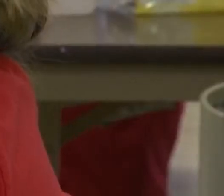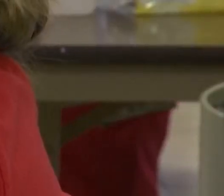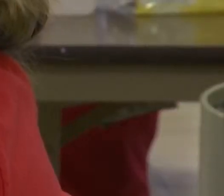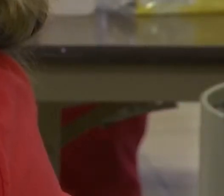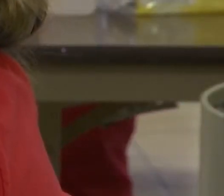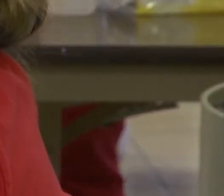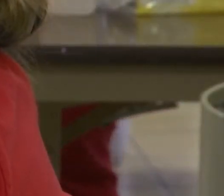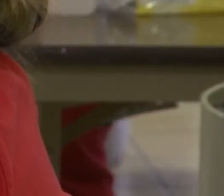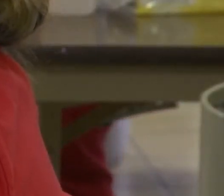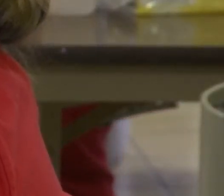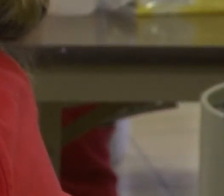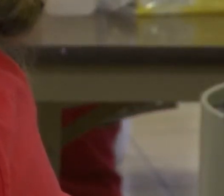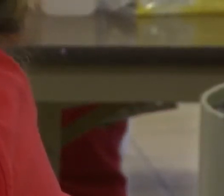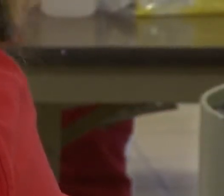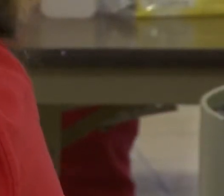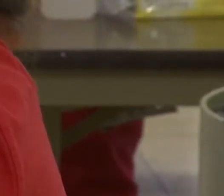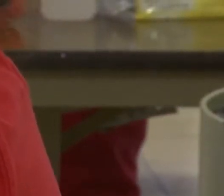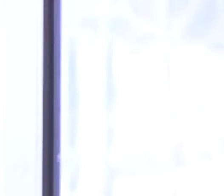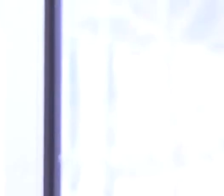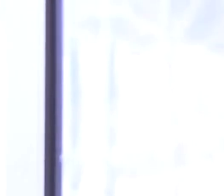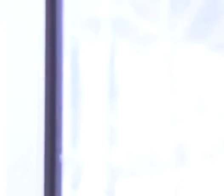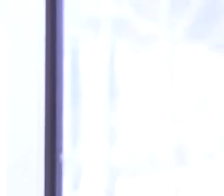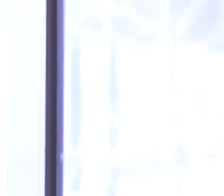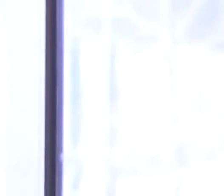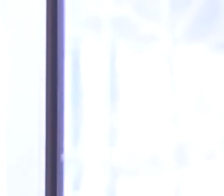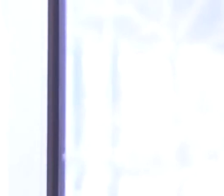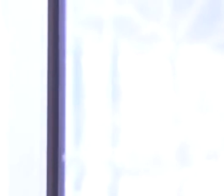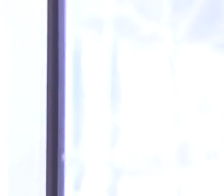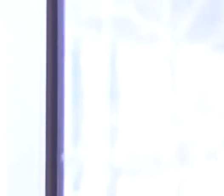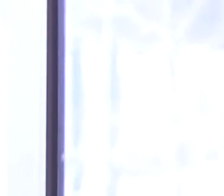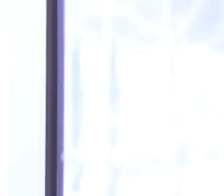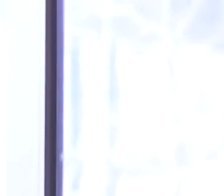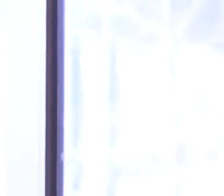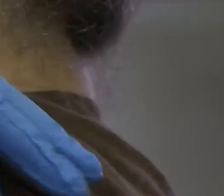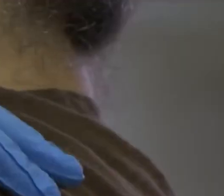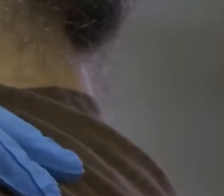VACCINATED. WE HAVE PLENTY OF PFIZER AND MODERNA AVAILABLE." THE VARIANTS ARE MORE INFECTIOUS AND MORE EASILY SPREAD, WHICH